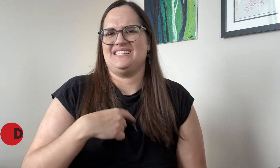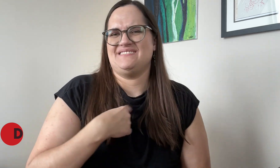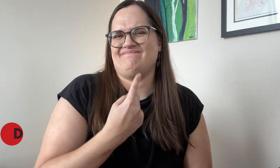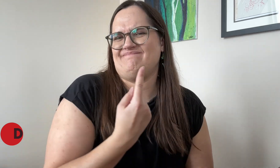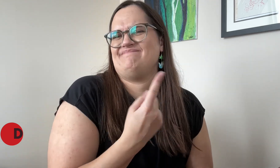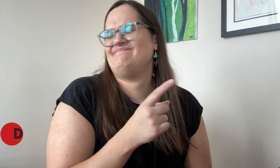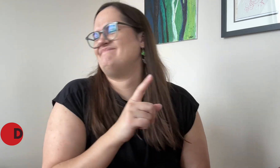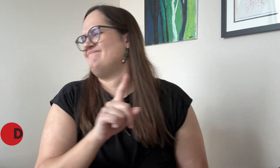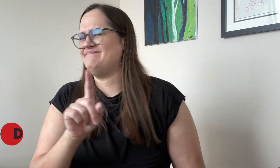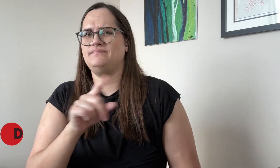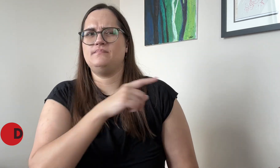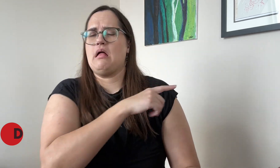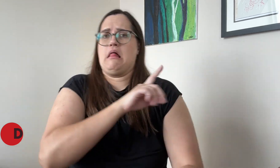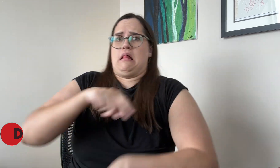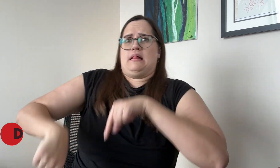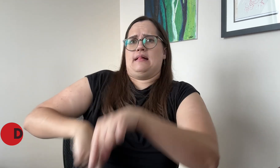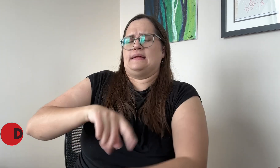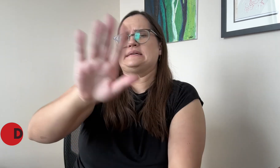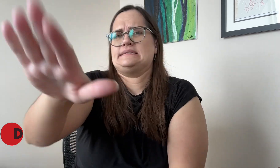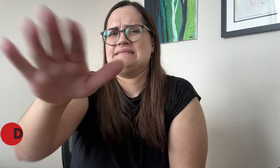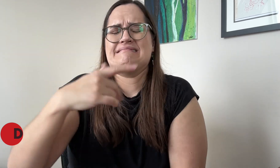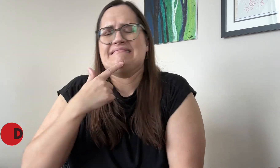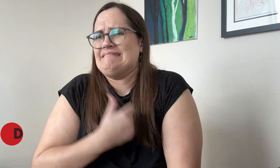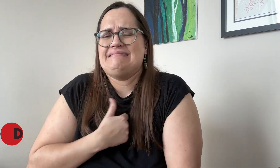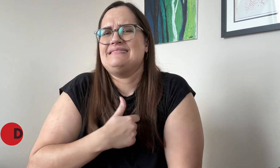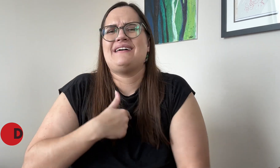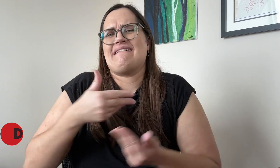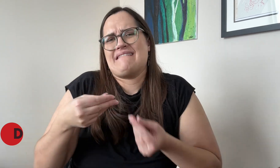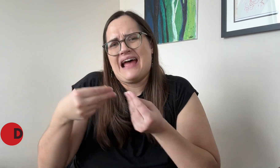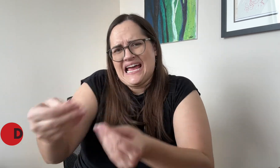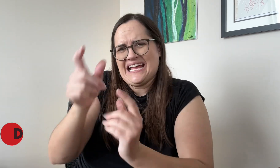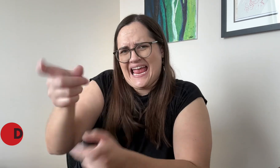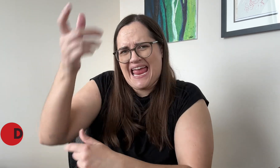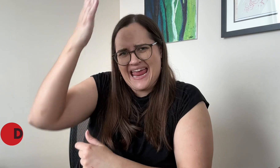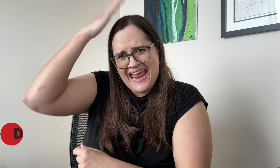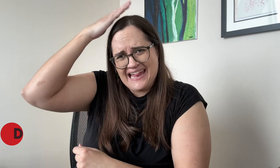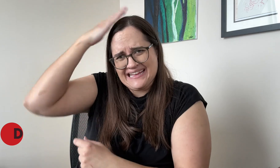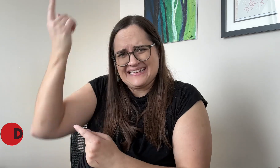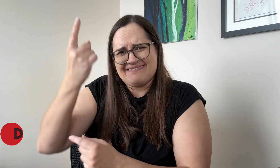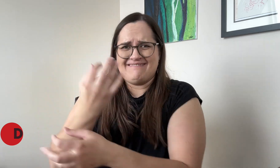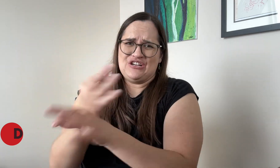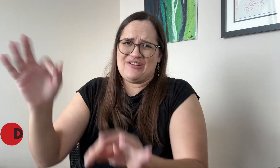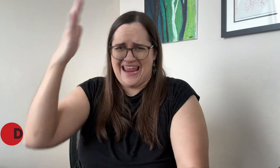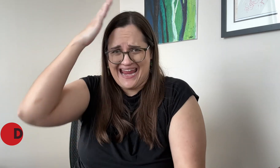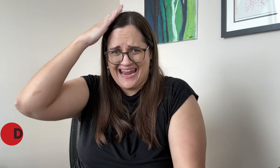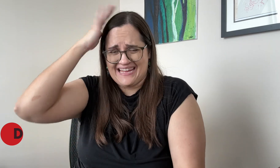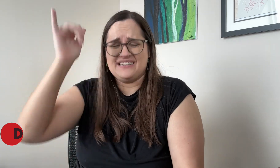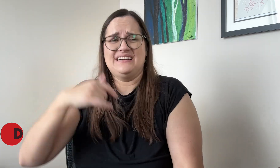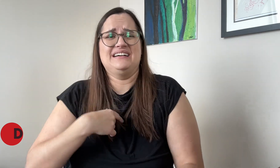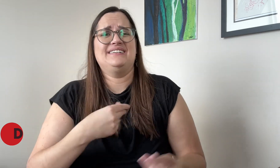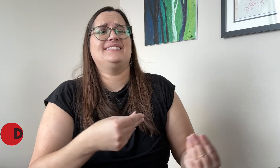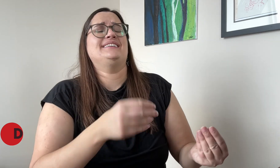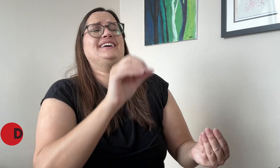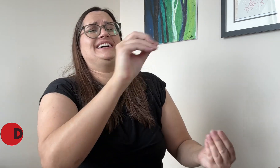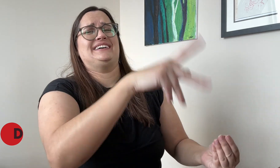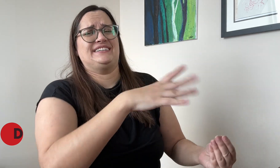he rushed to me again saying Sorry and gave me a free hat.